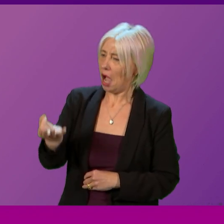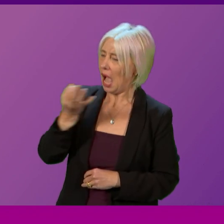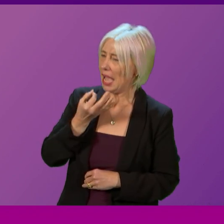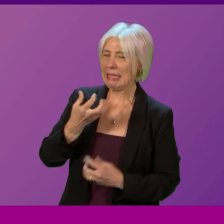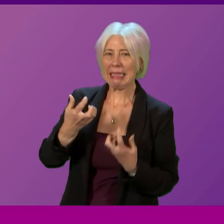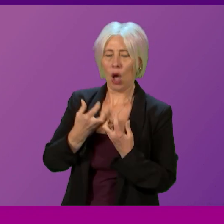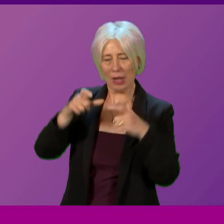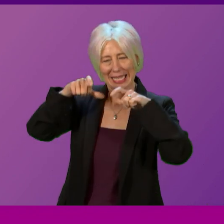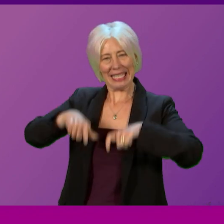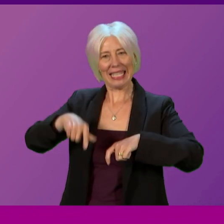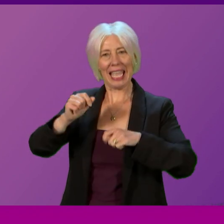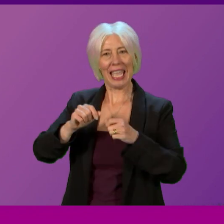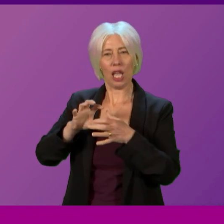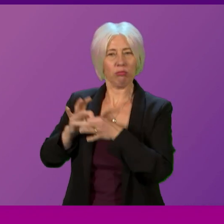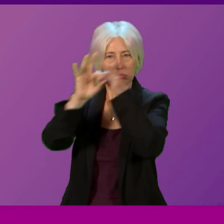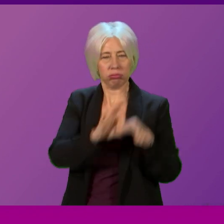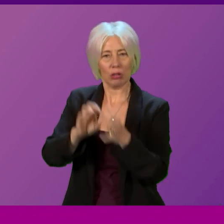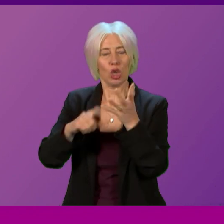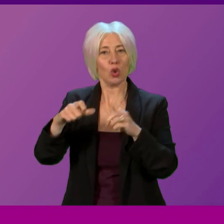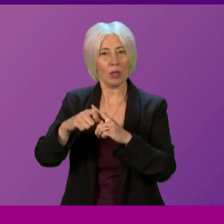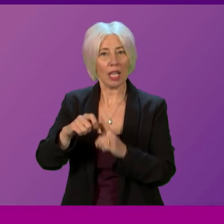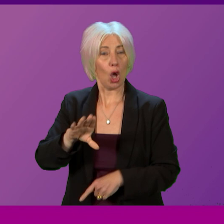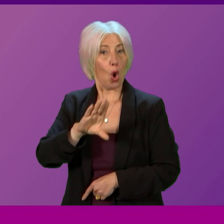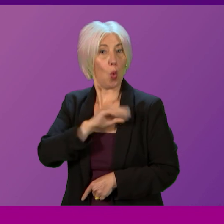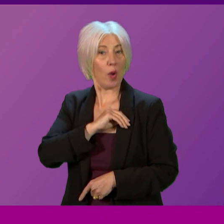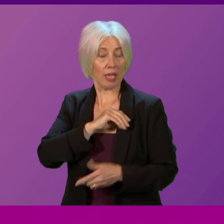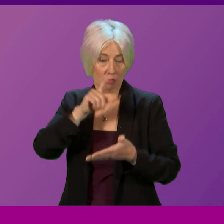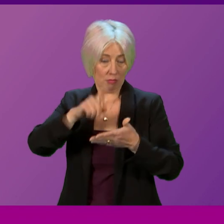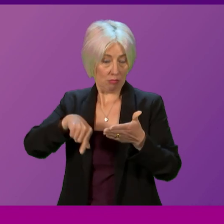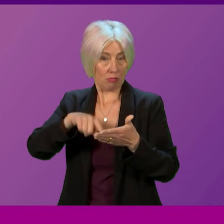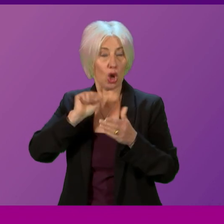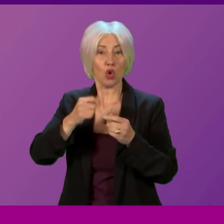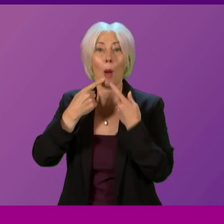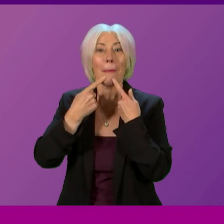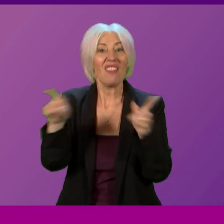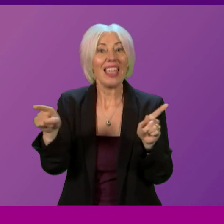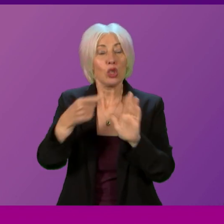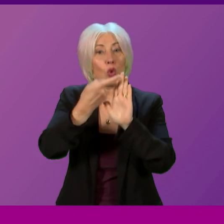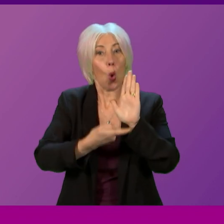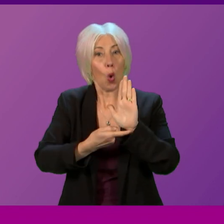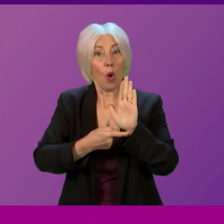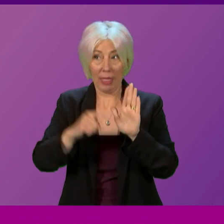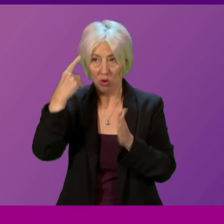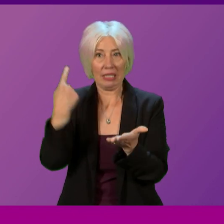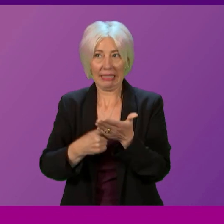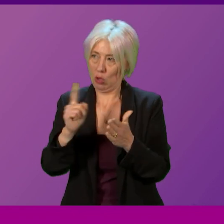the union ” The answer is simple—if a party wins an election with that in its manifesto, it will get to dictate the terms.